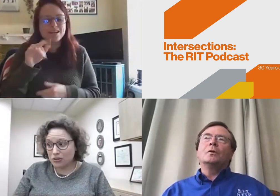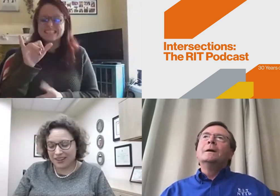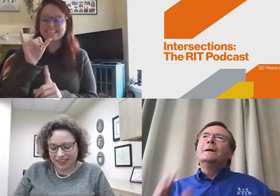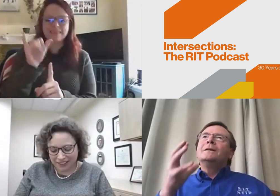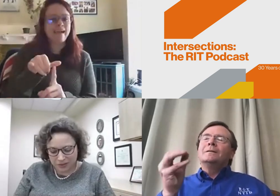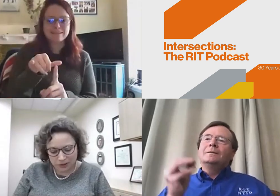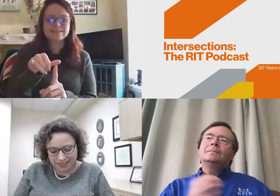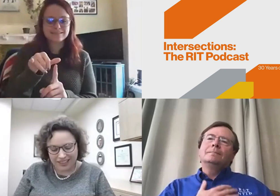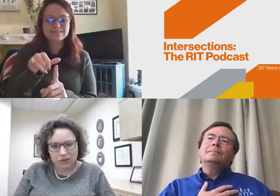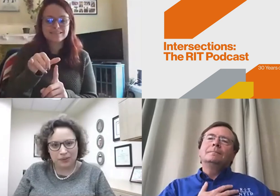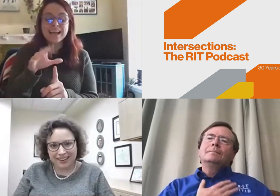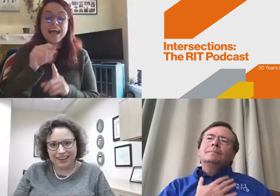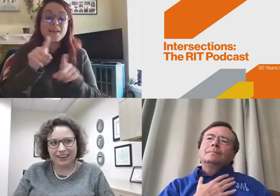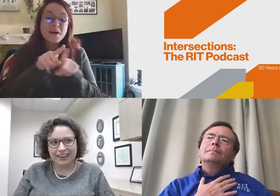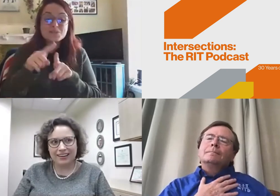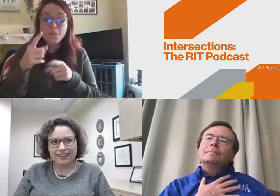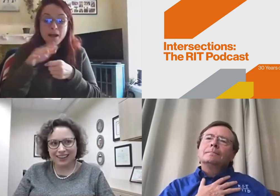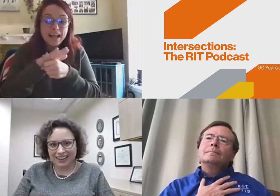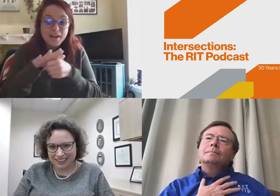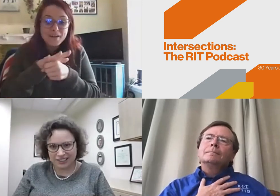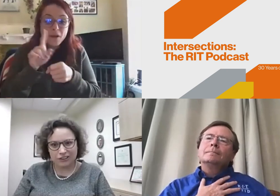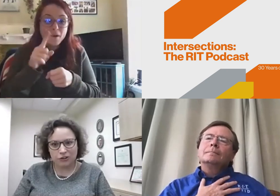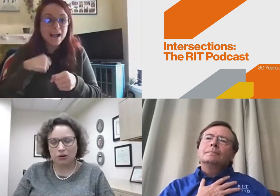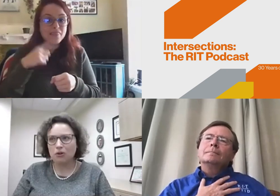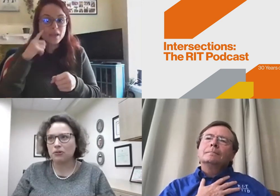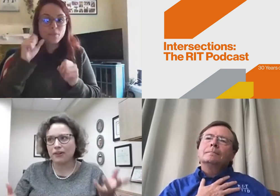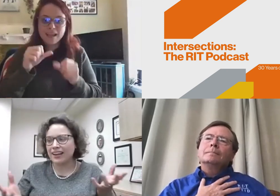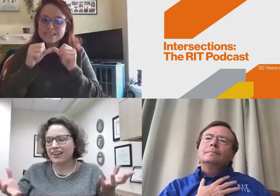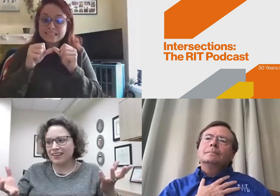one of the areas where I think we can continue to grow.